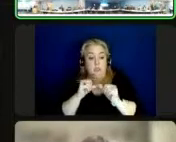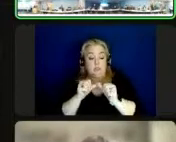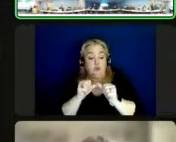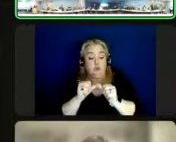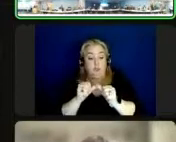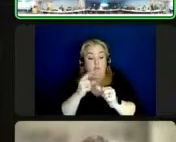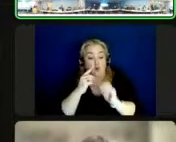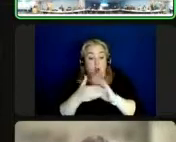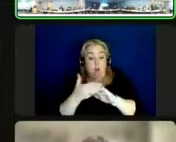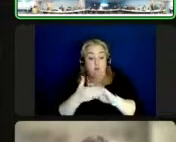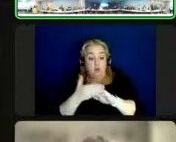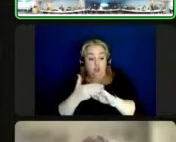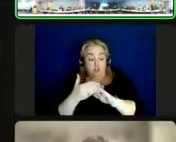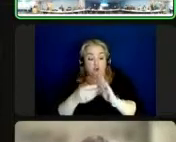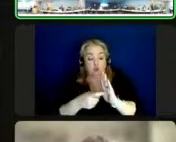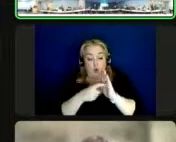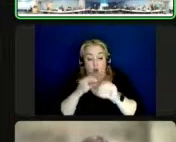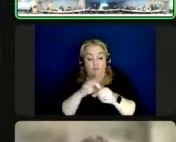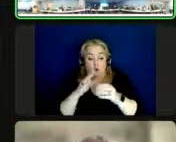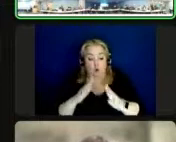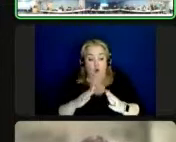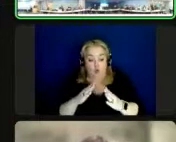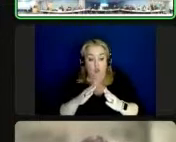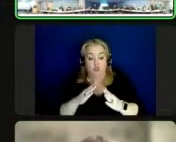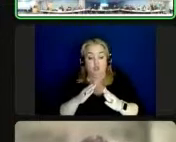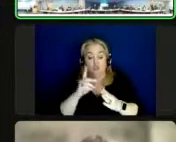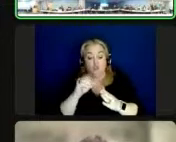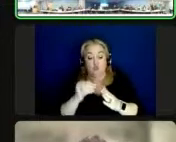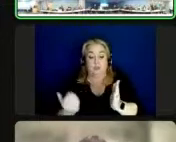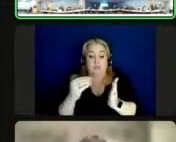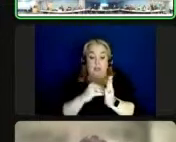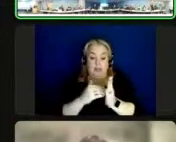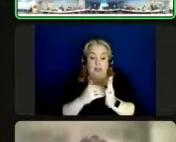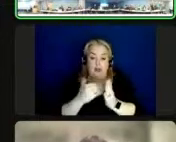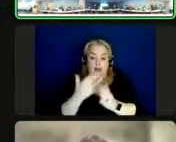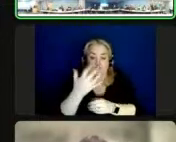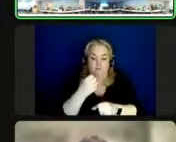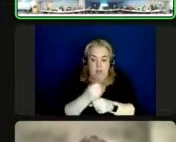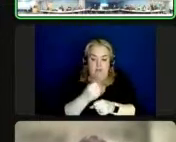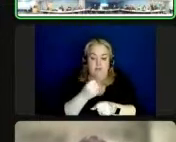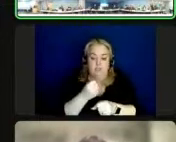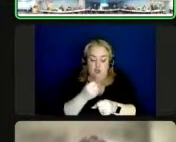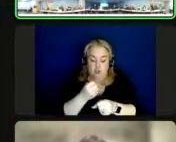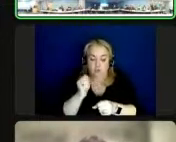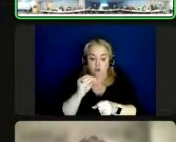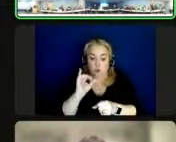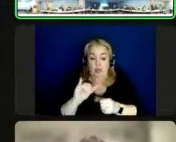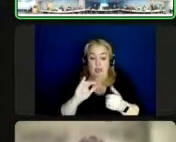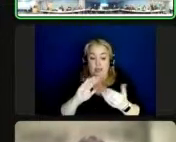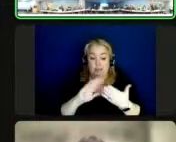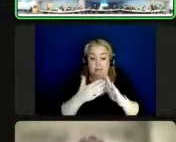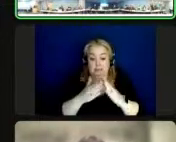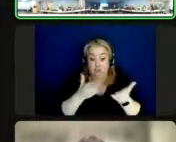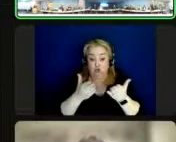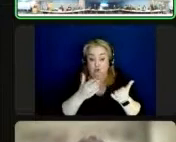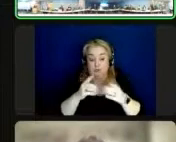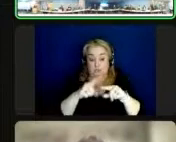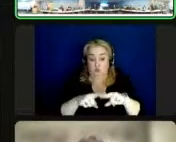FURTHER, AS MAYOR WAS SAYING MAINTAINING A LOCAL OPTION LEVY